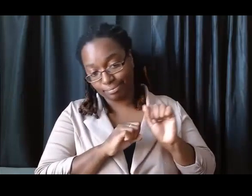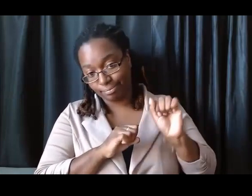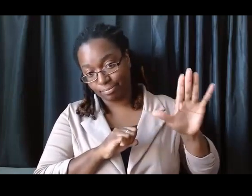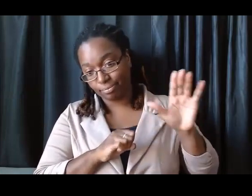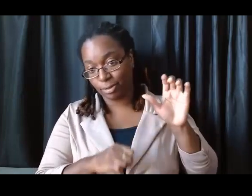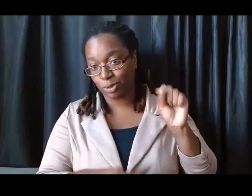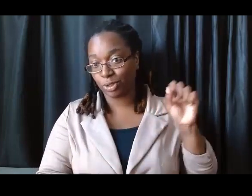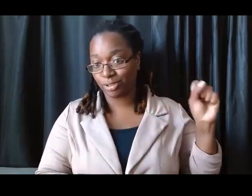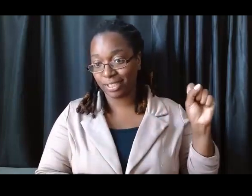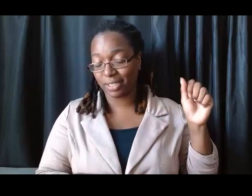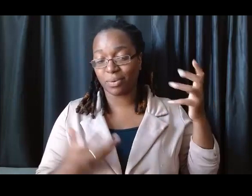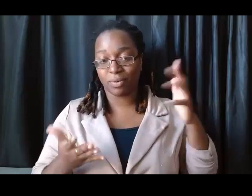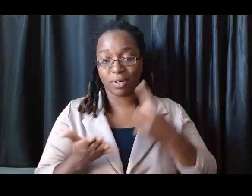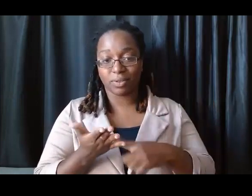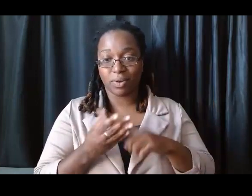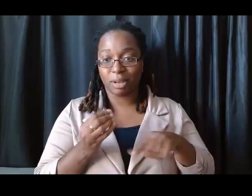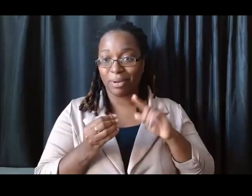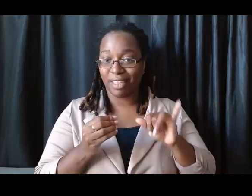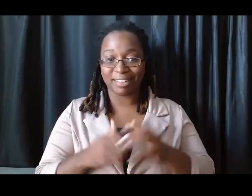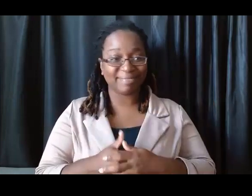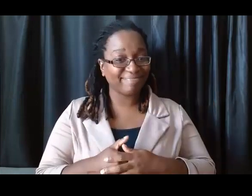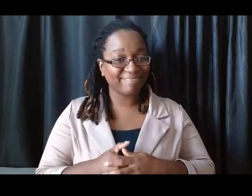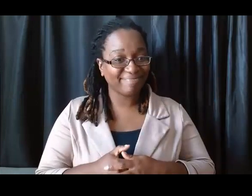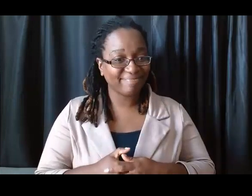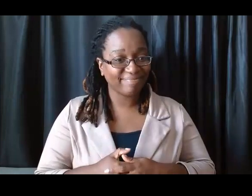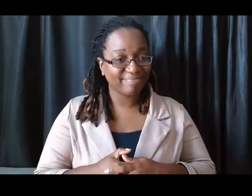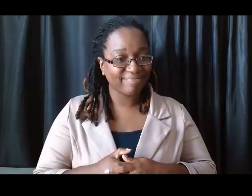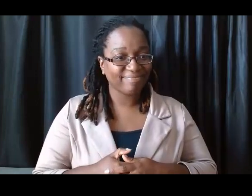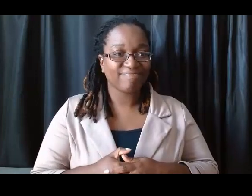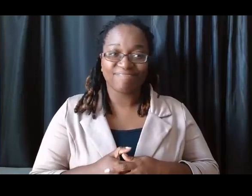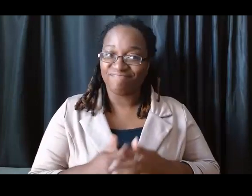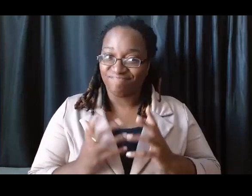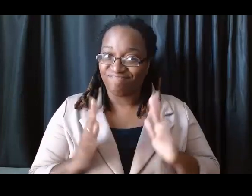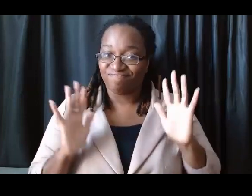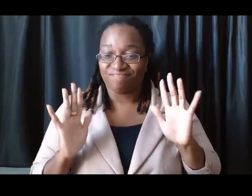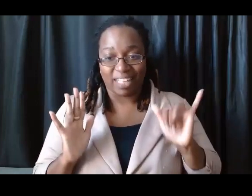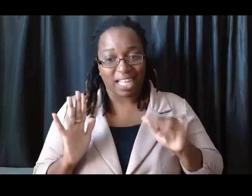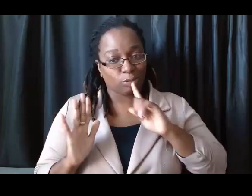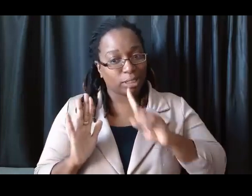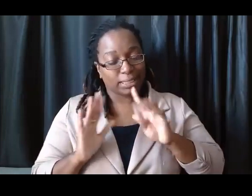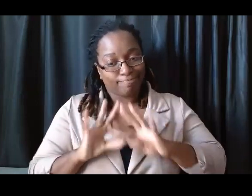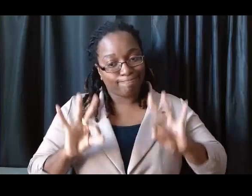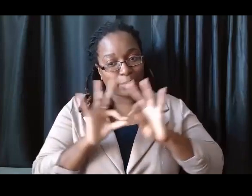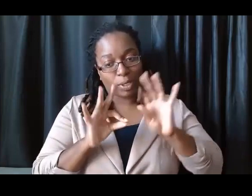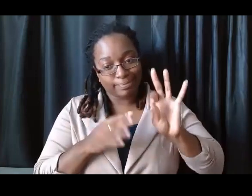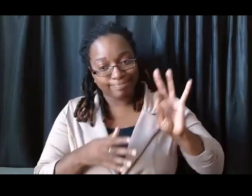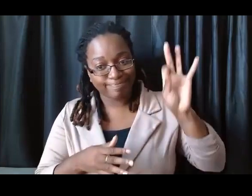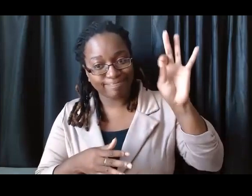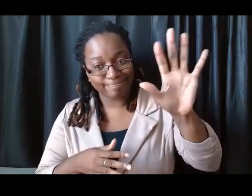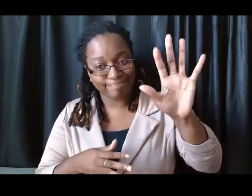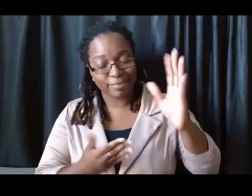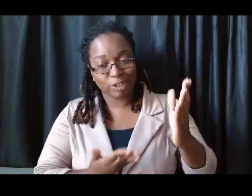a knit to social security. I'll leave it at that. Those are core tips that I would suggest. And so